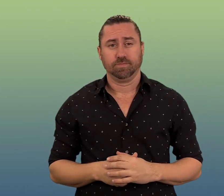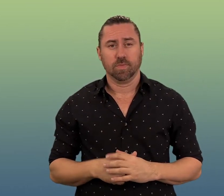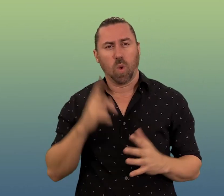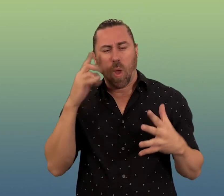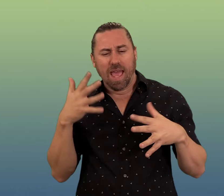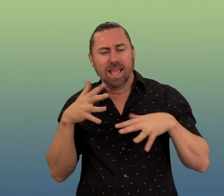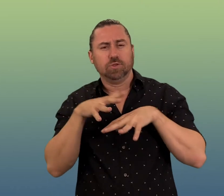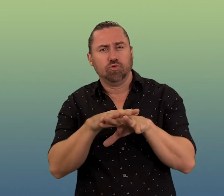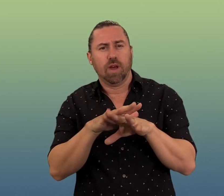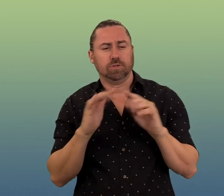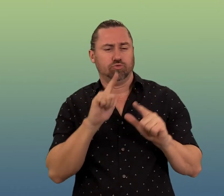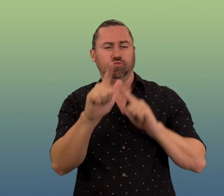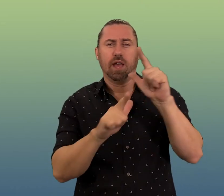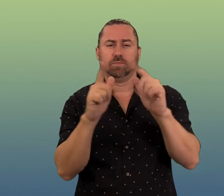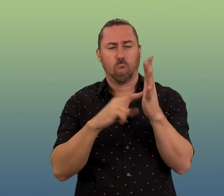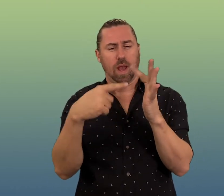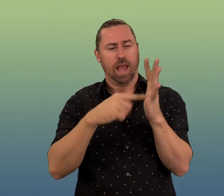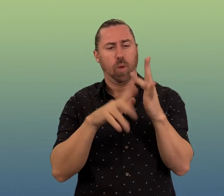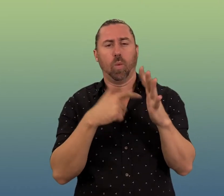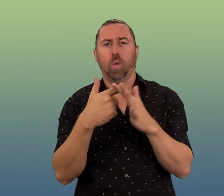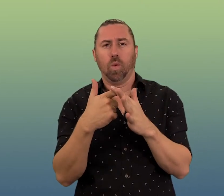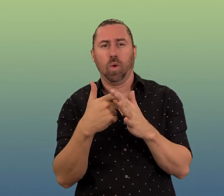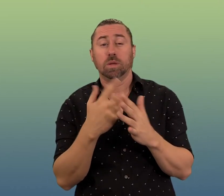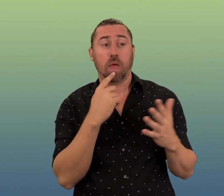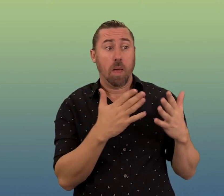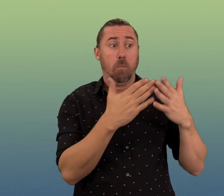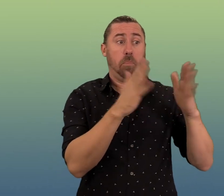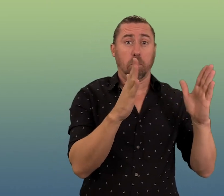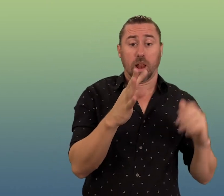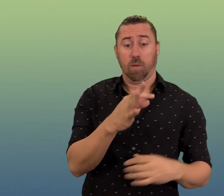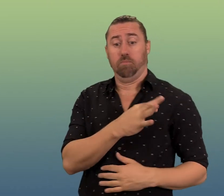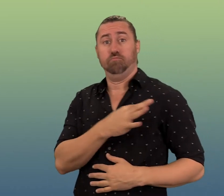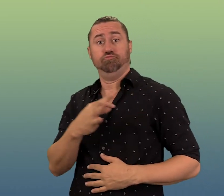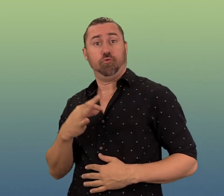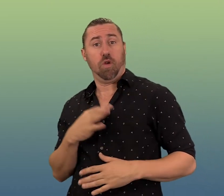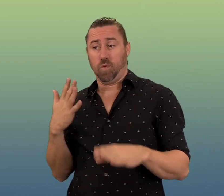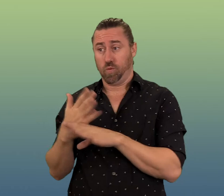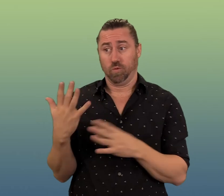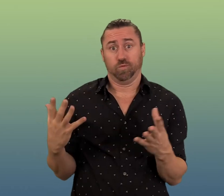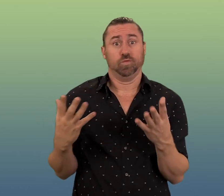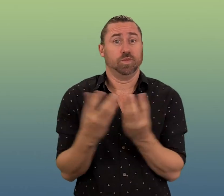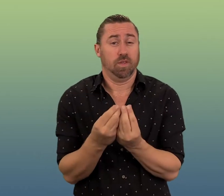Integrated transport network. Integration of public and private sector transport services